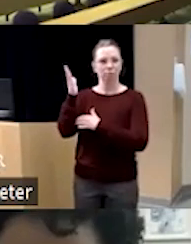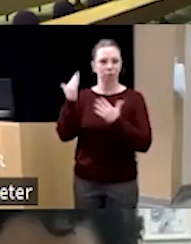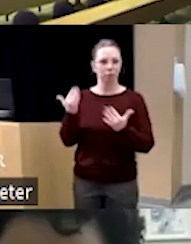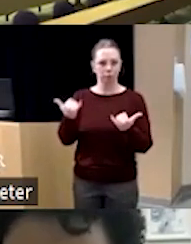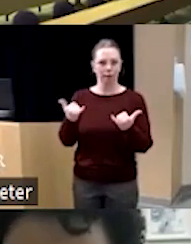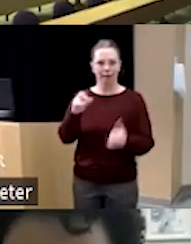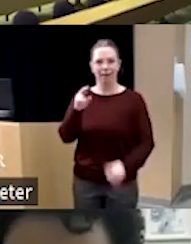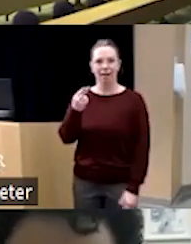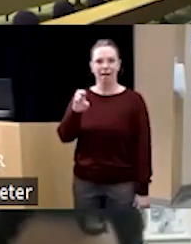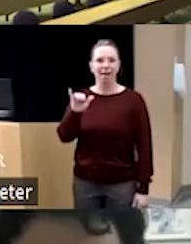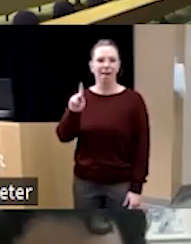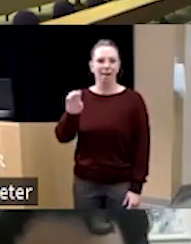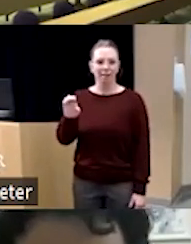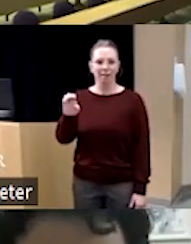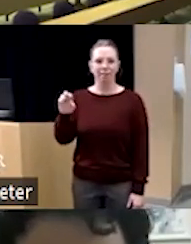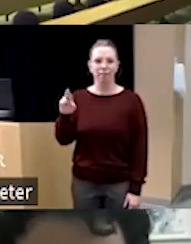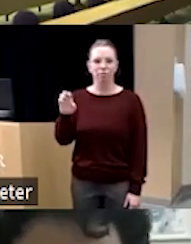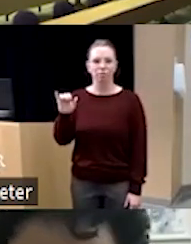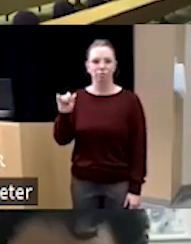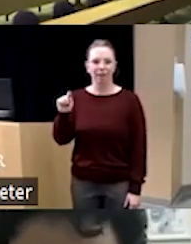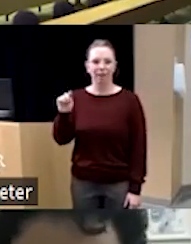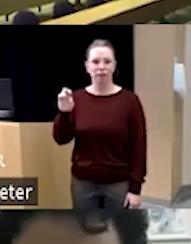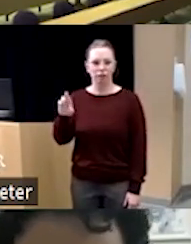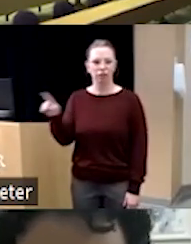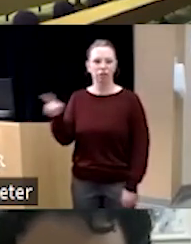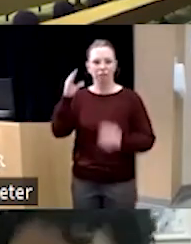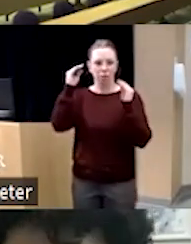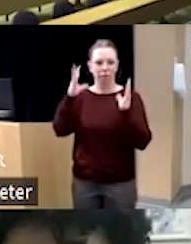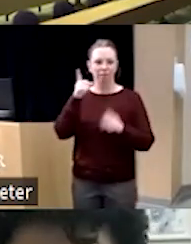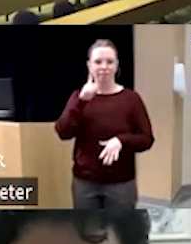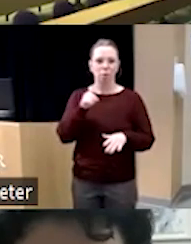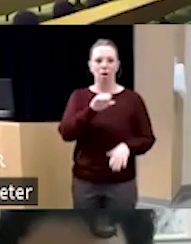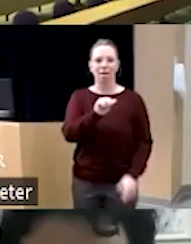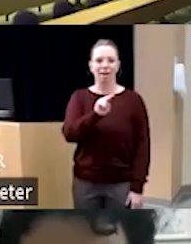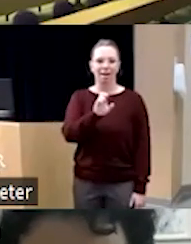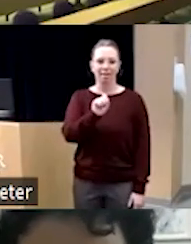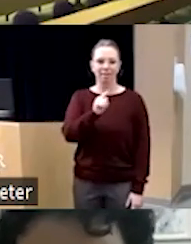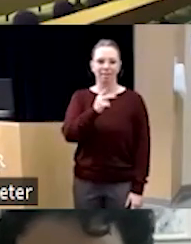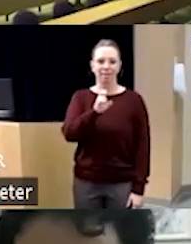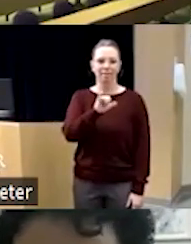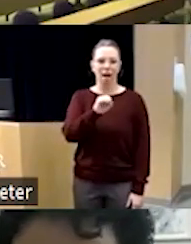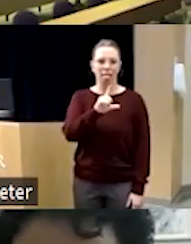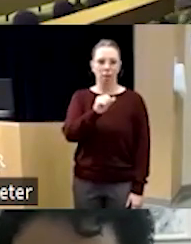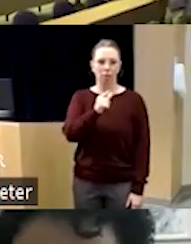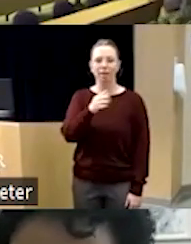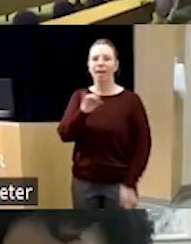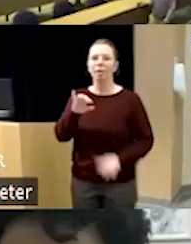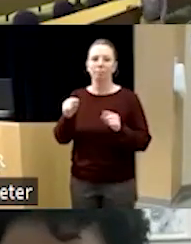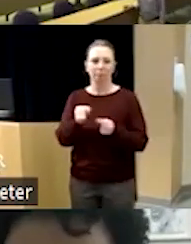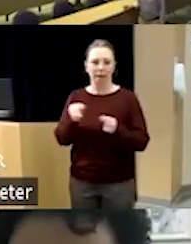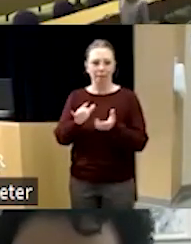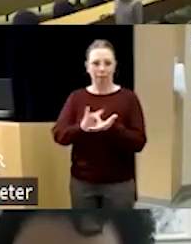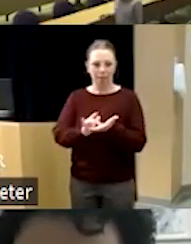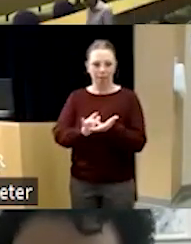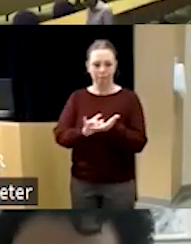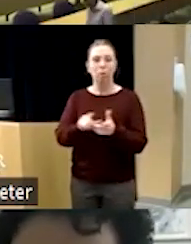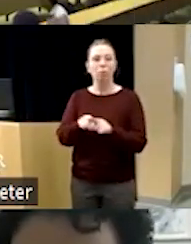rittner is a professor of anesthesiology and pain medicine and she is the head of the center for uh